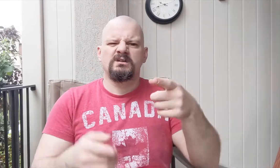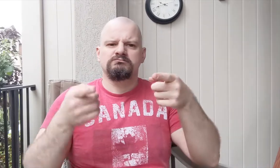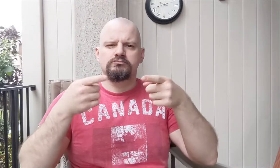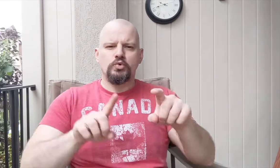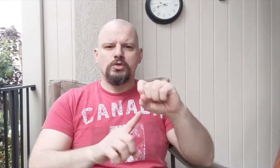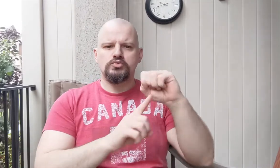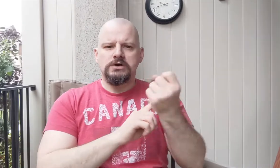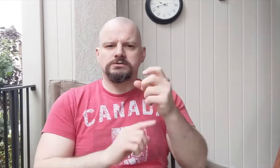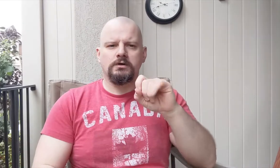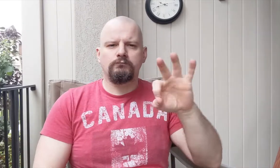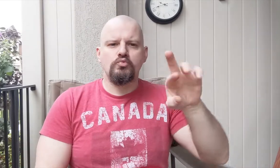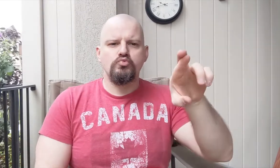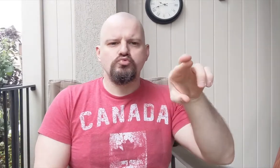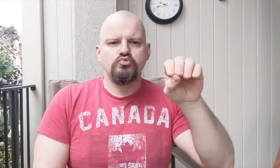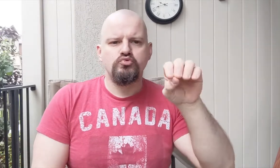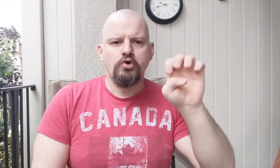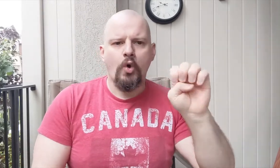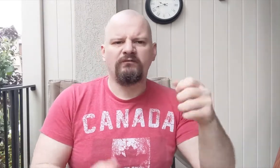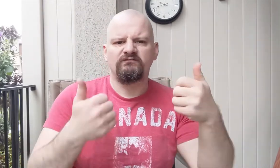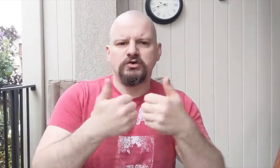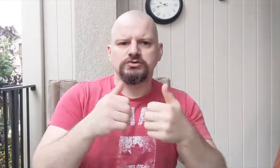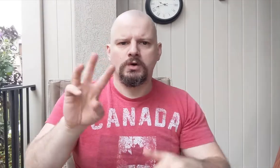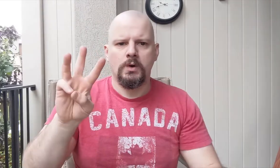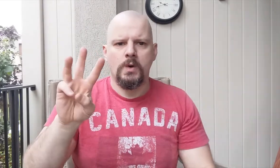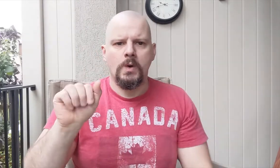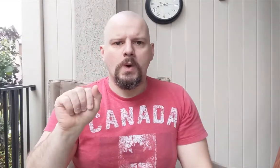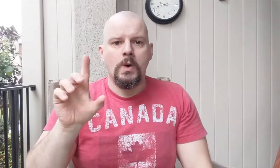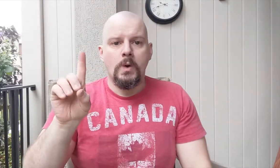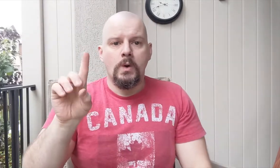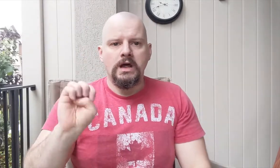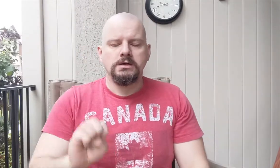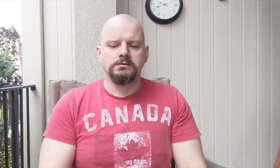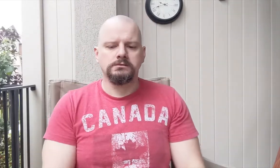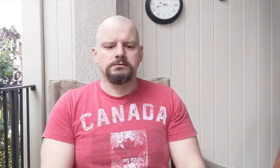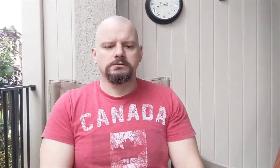during the situation of Roe versus Wade.